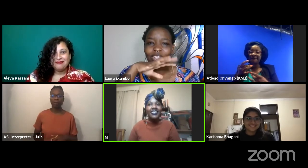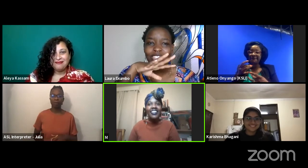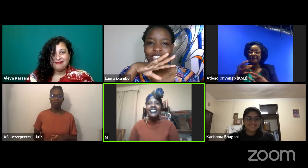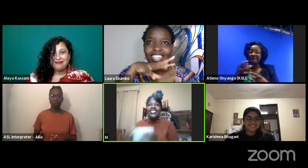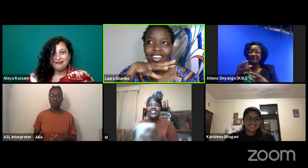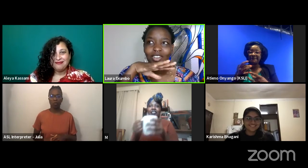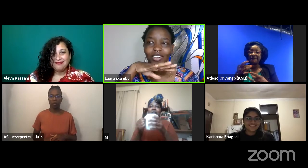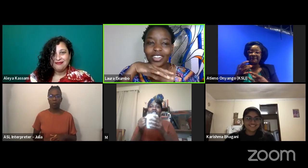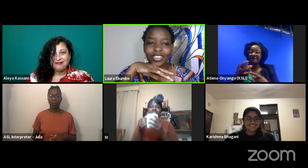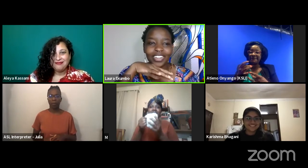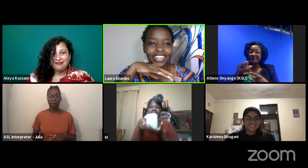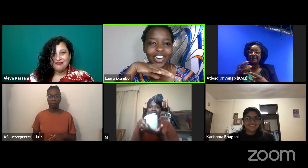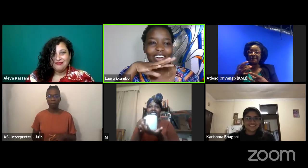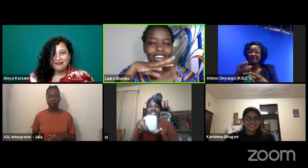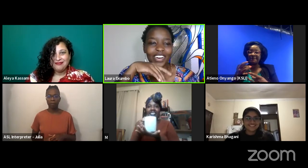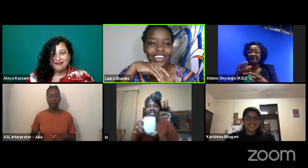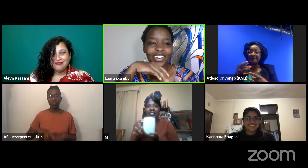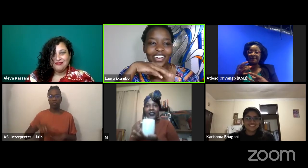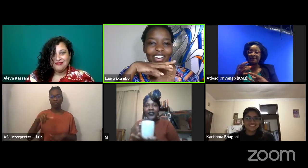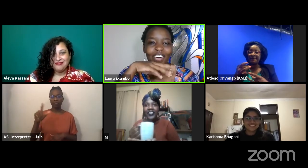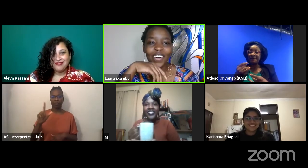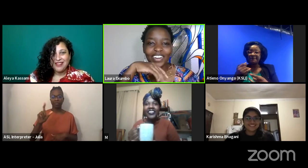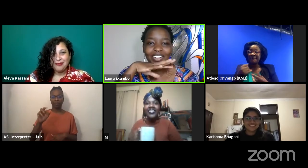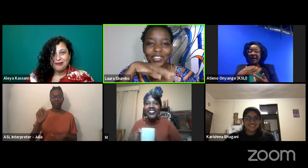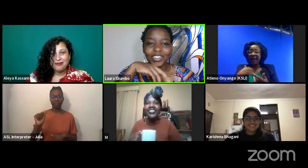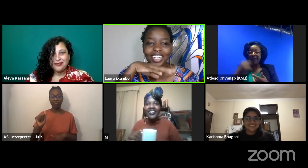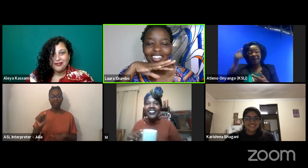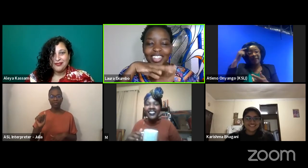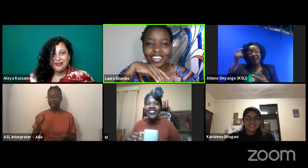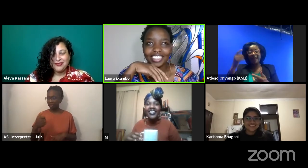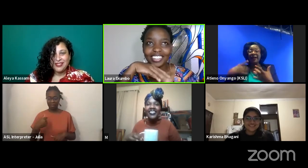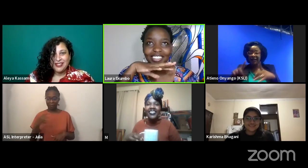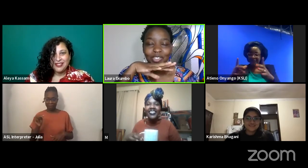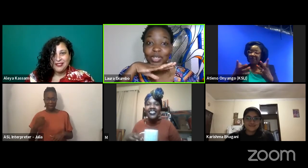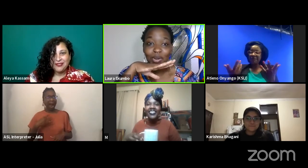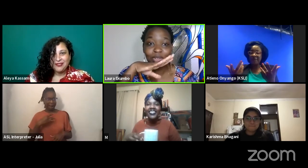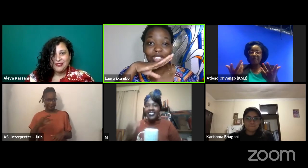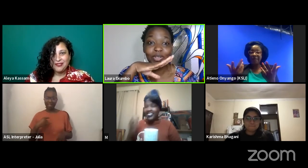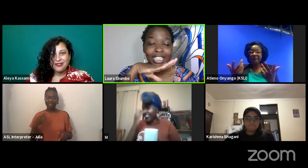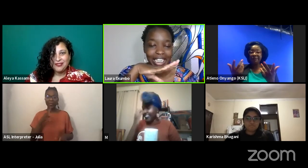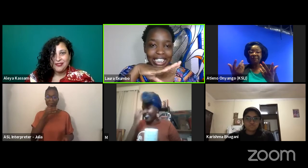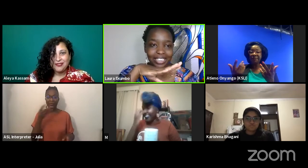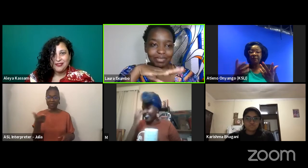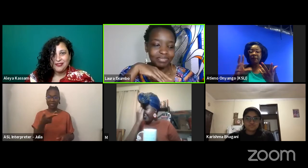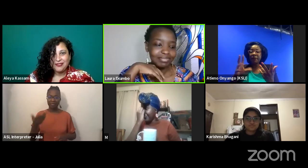(mumbles) I like this thinking let's go. Yeah. Okay, cool. Okay fine okay, cool. So we start with you're ululating